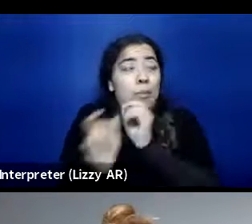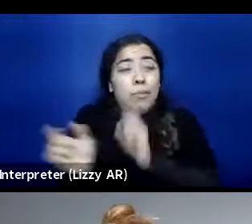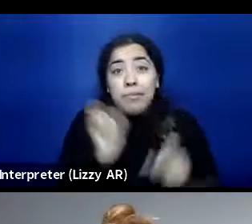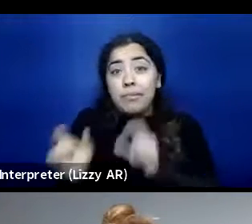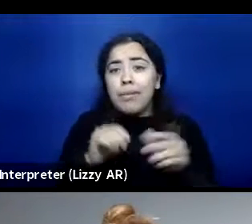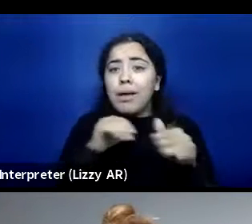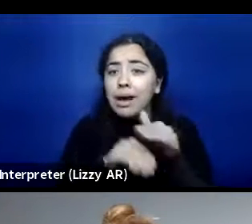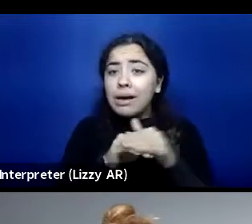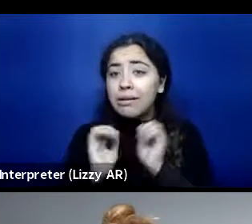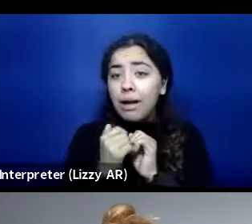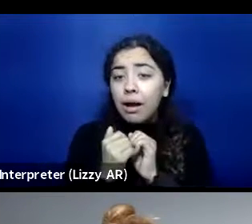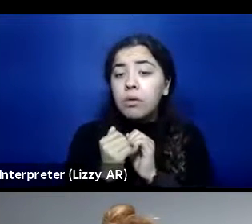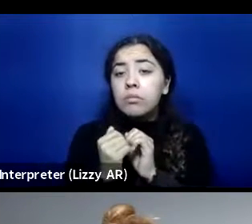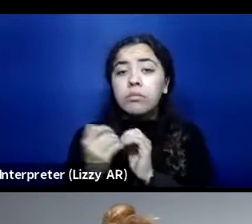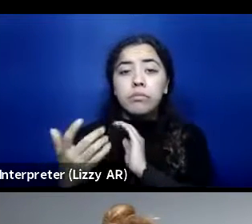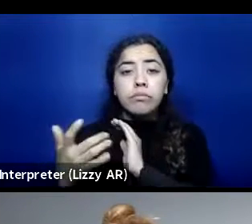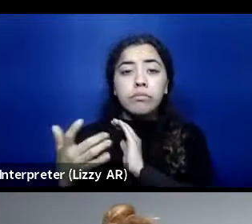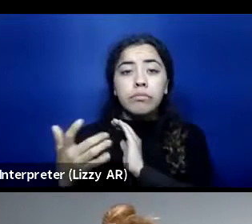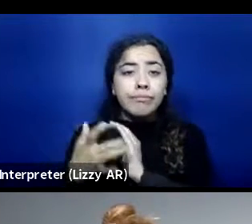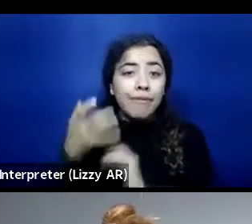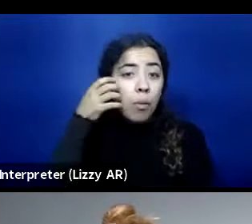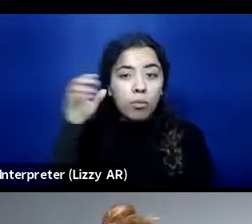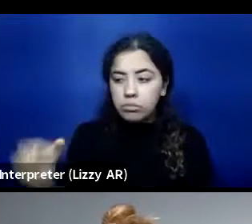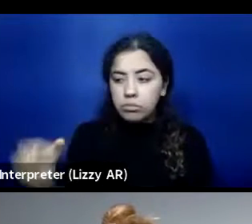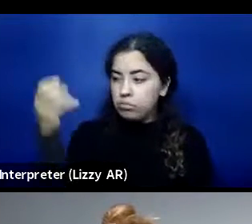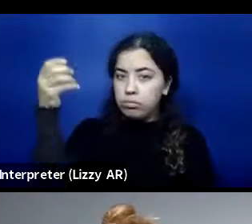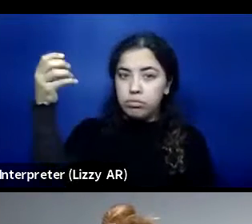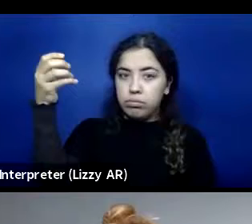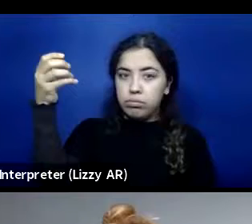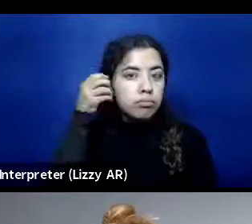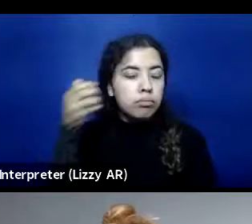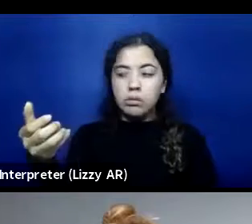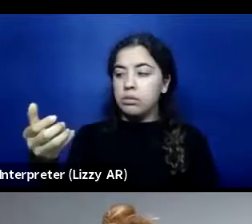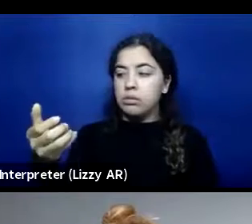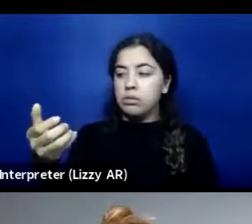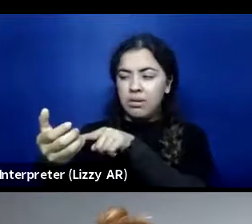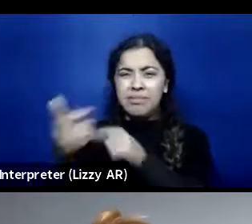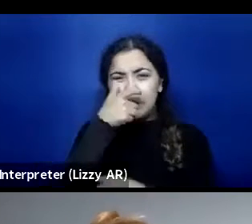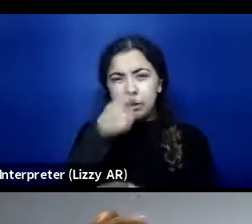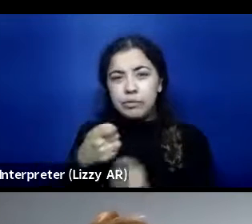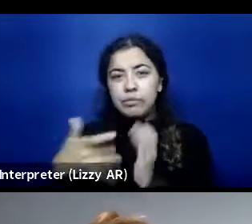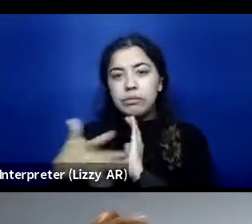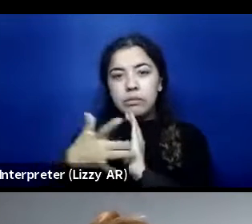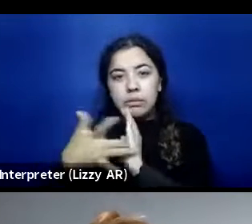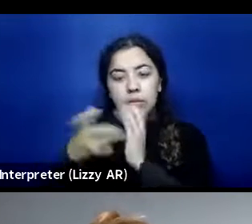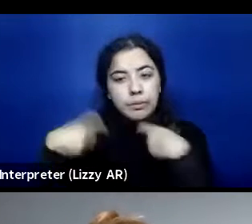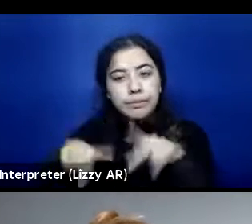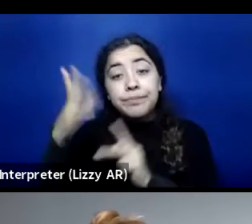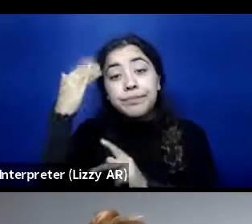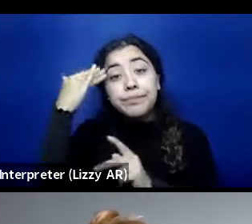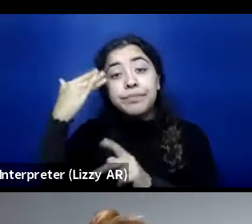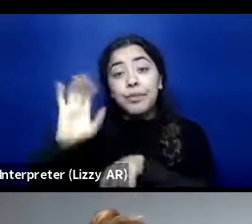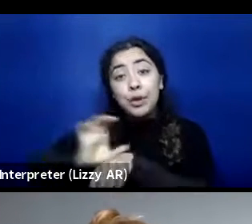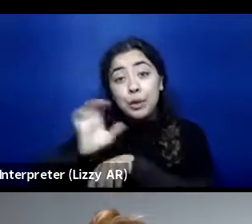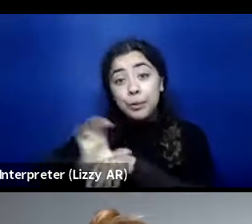And mobiles create a really interesting technical opportunity because there's increasing computing power in those mobiles.